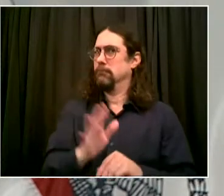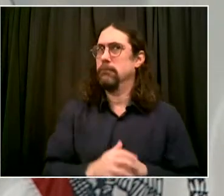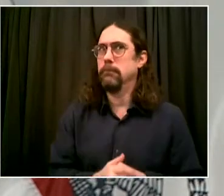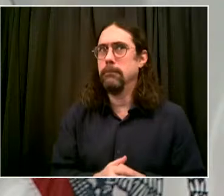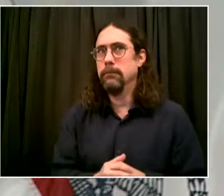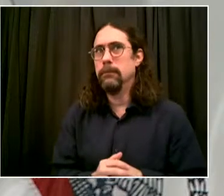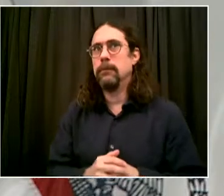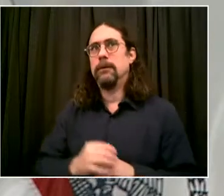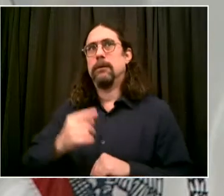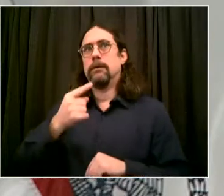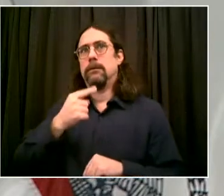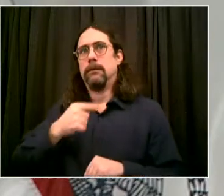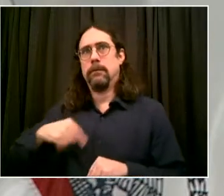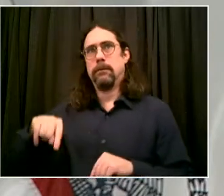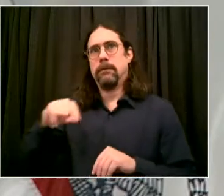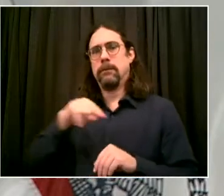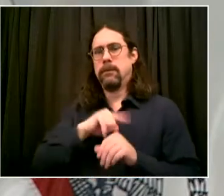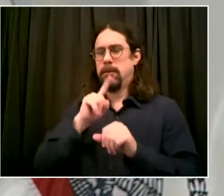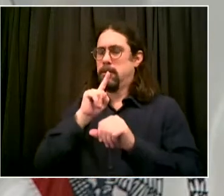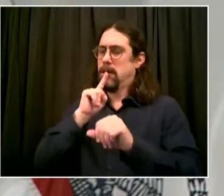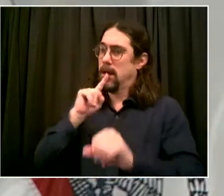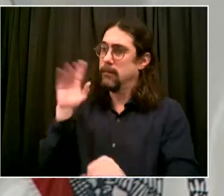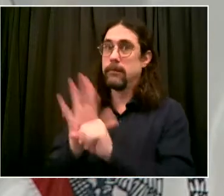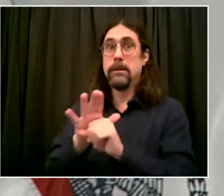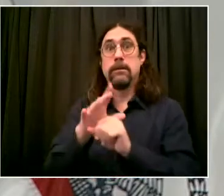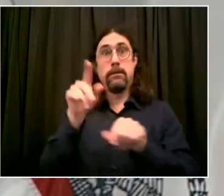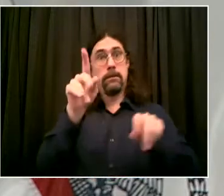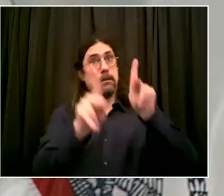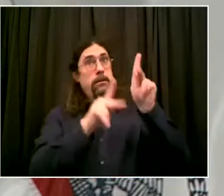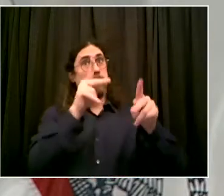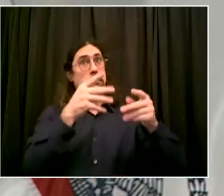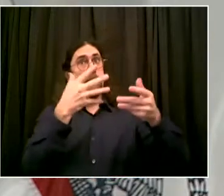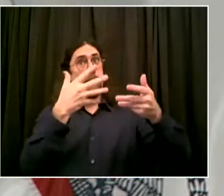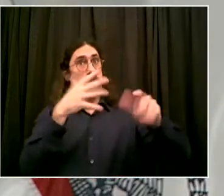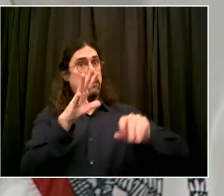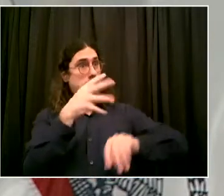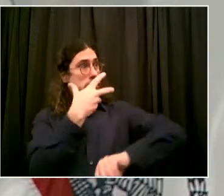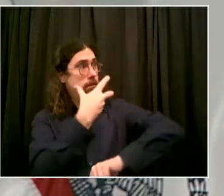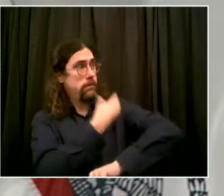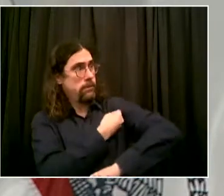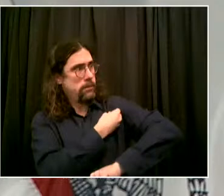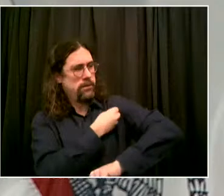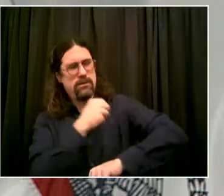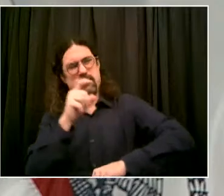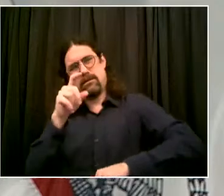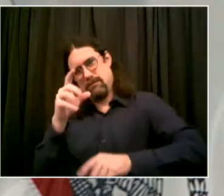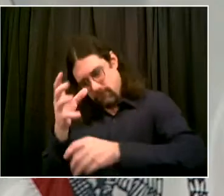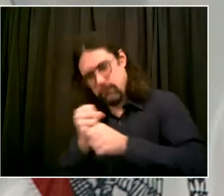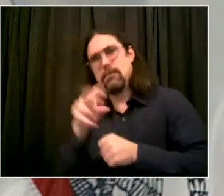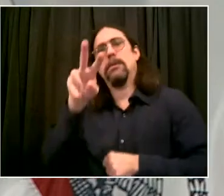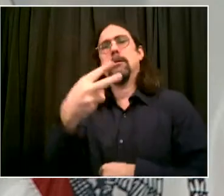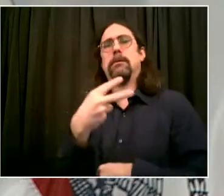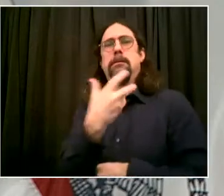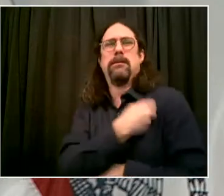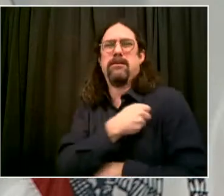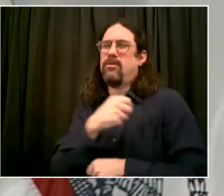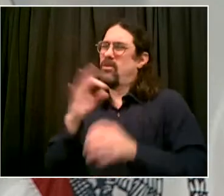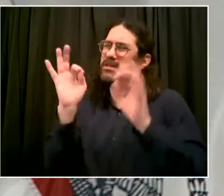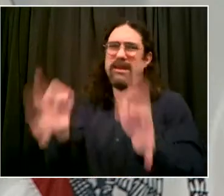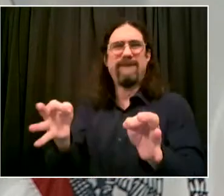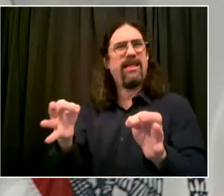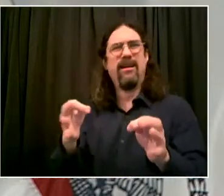A SECOND DOSE.